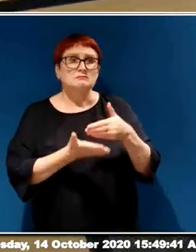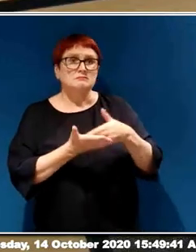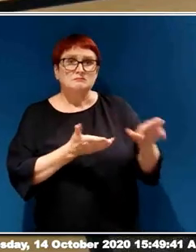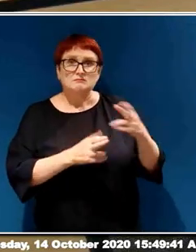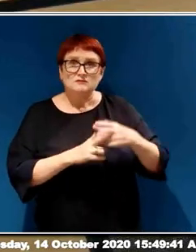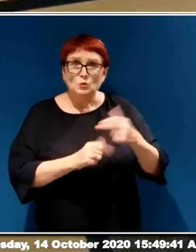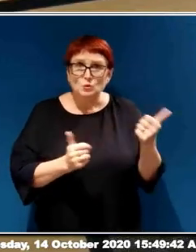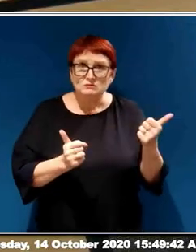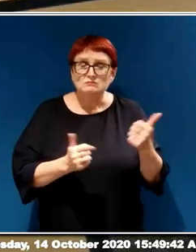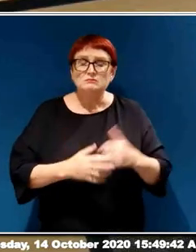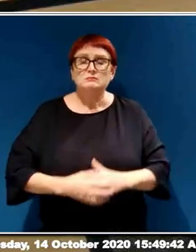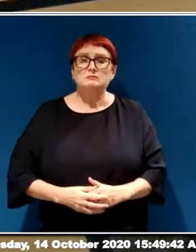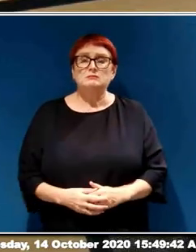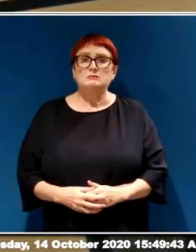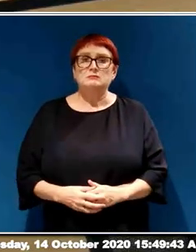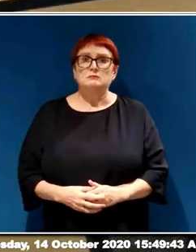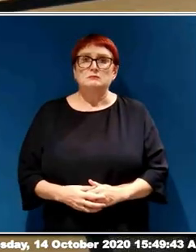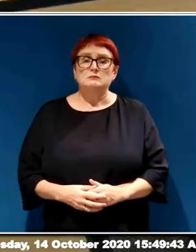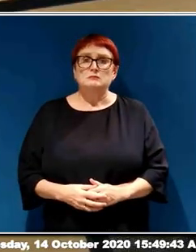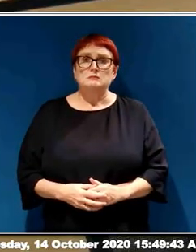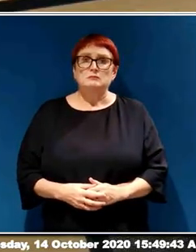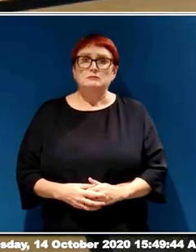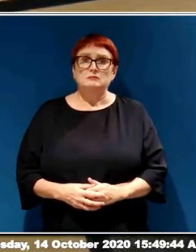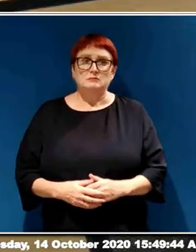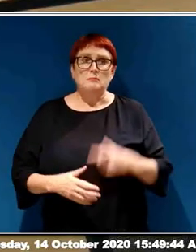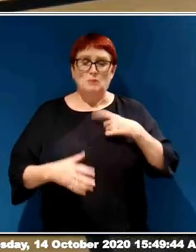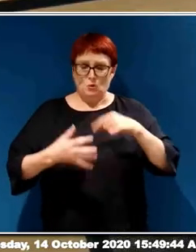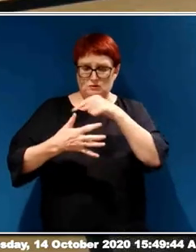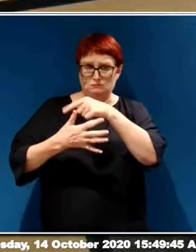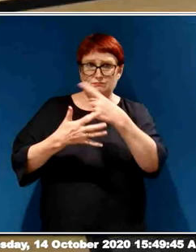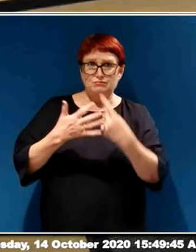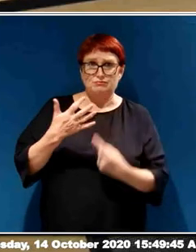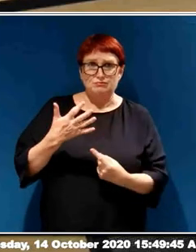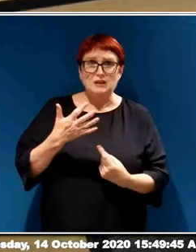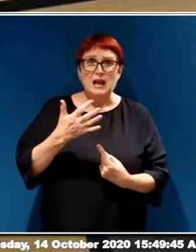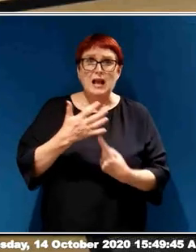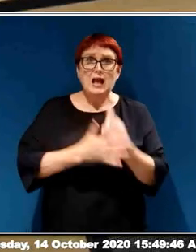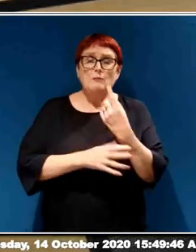as these practices are applied to students with disability as these are